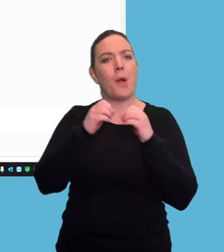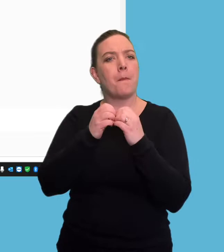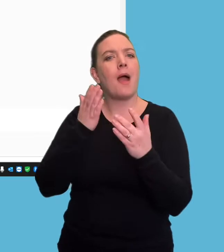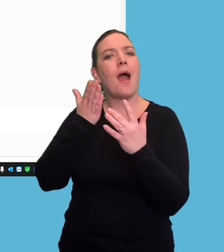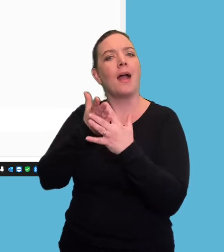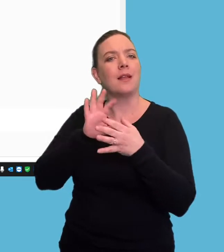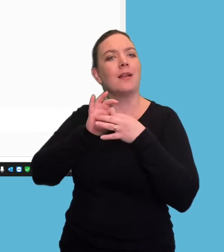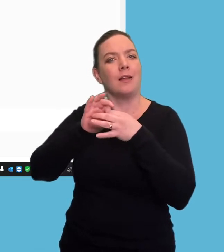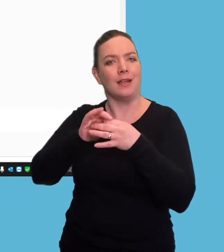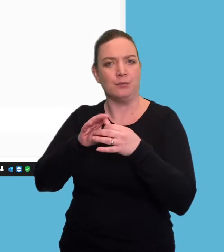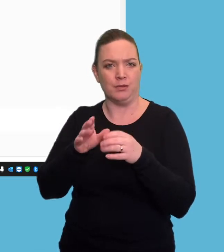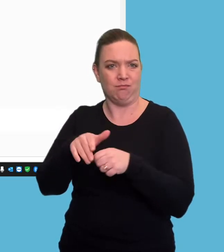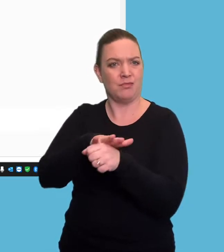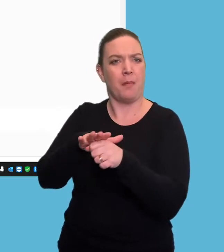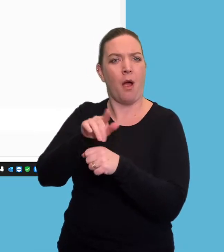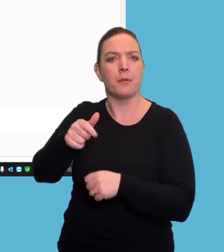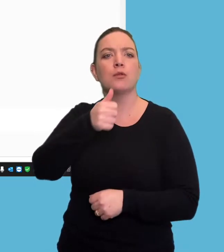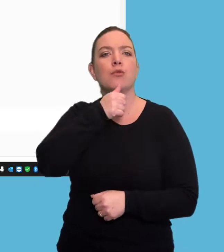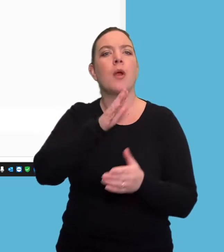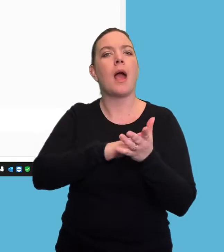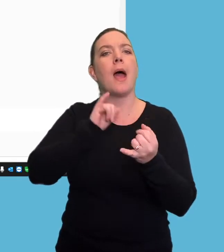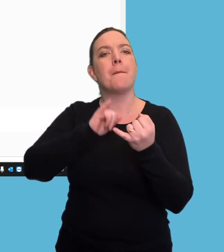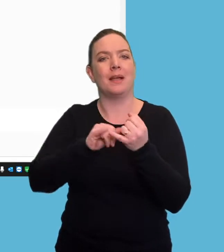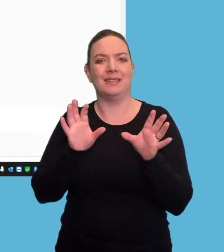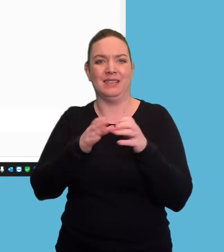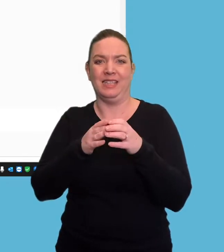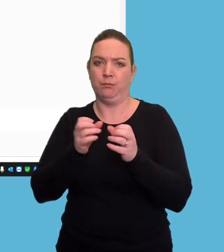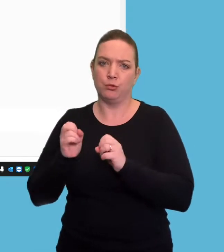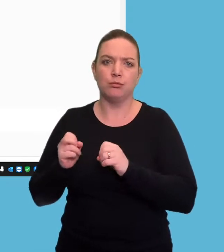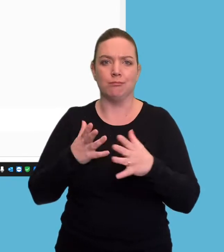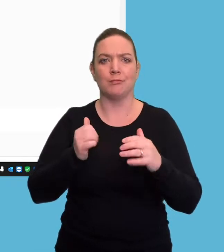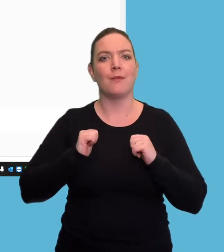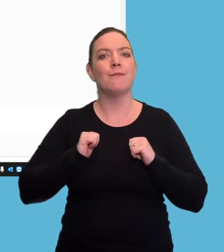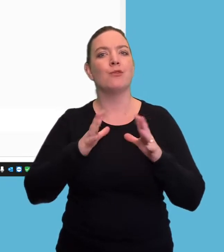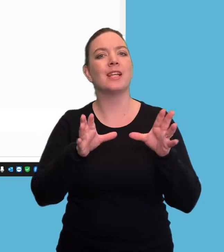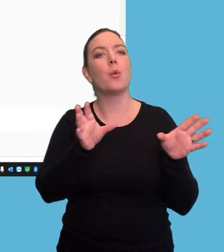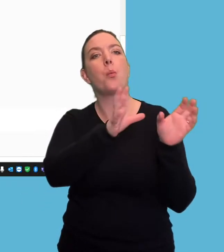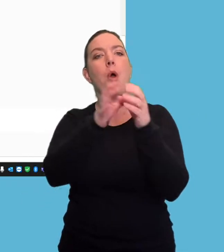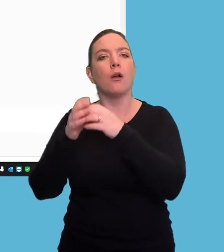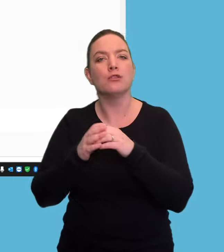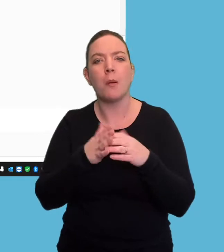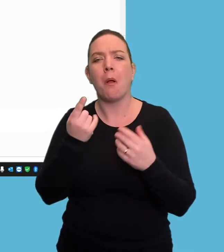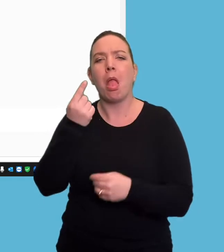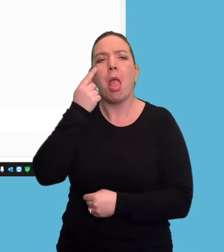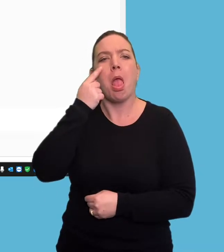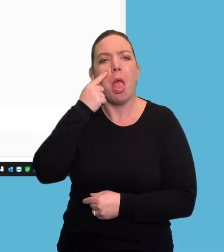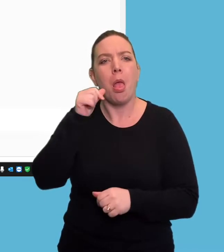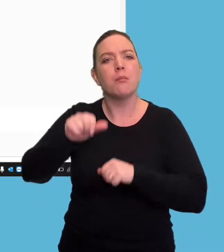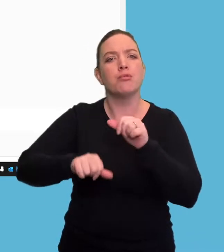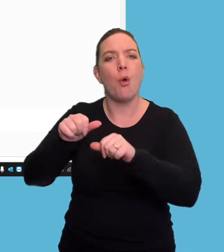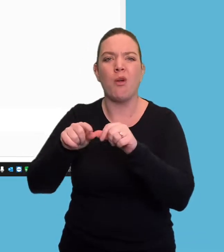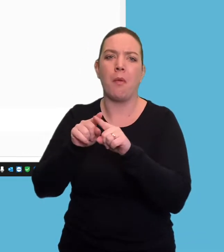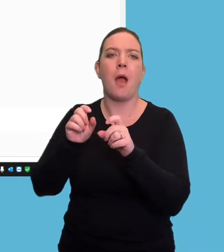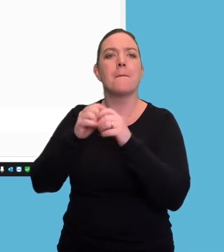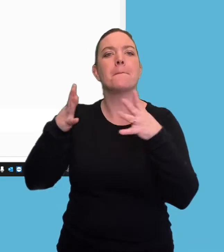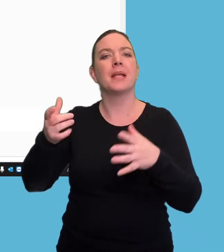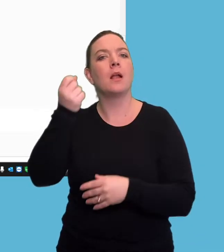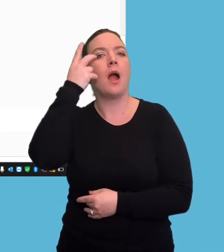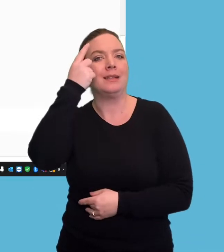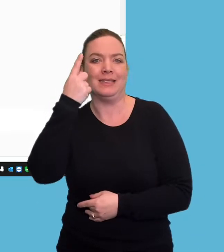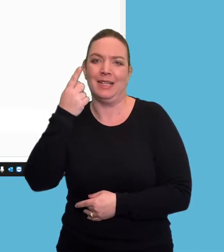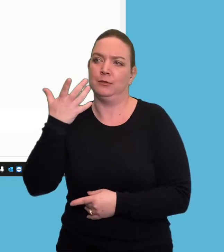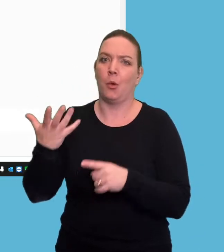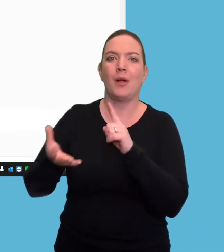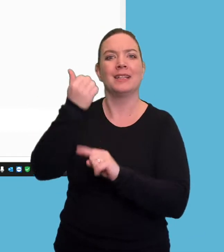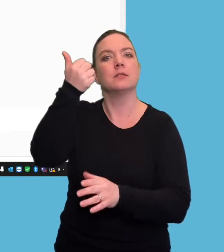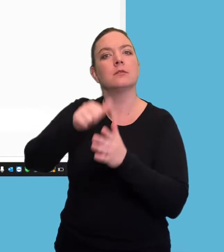use MS Teams to run free workshops and taster programs such as Big Ideas or Get Started.